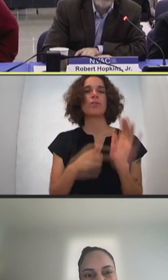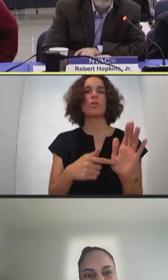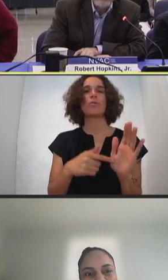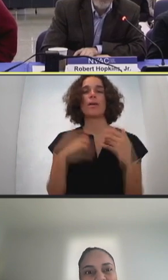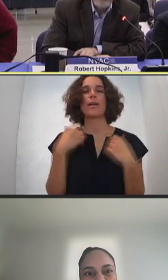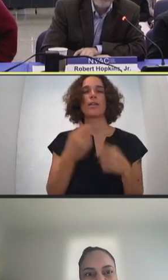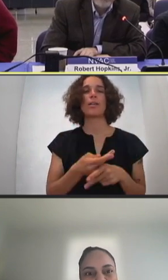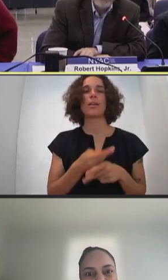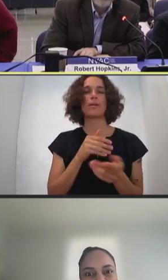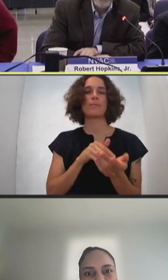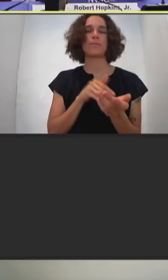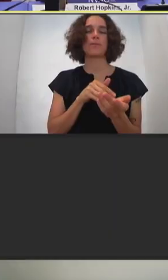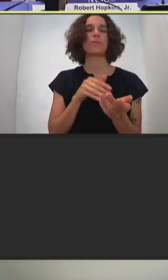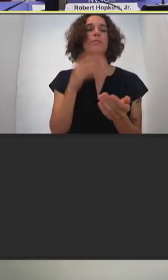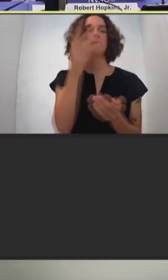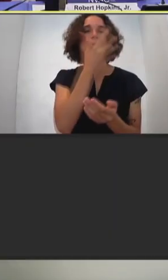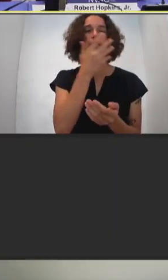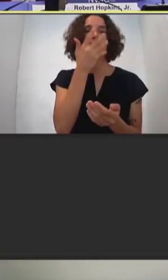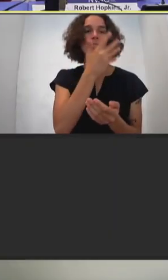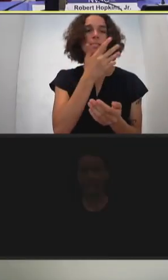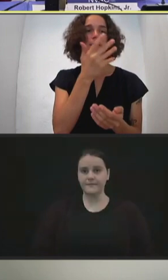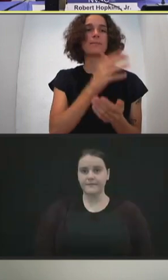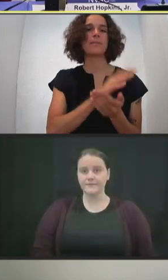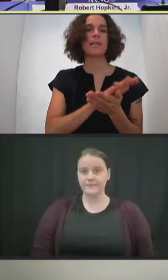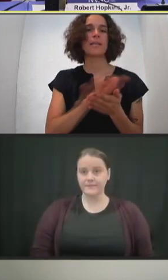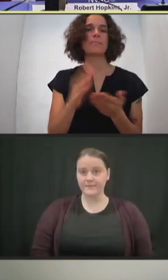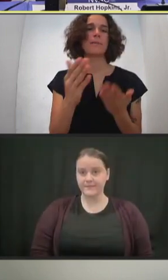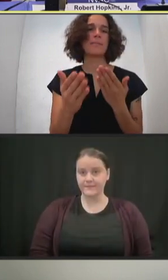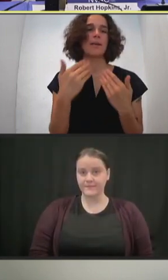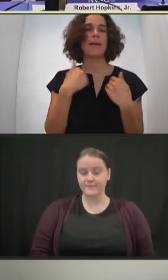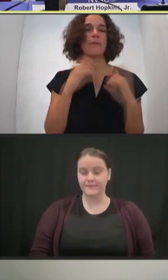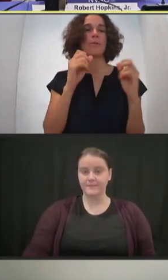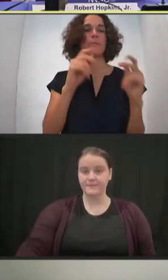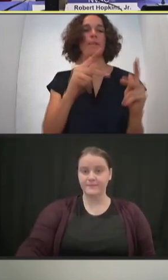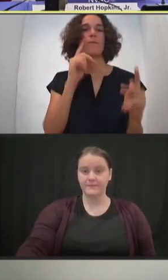might be nice to have an opportunity for -- in a provider office for you to put